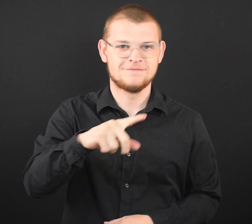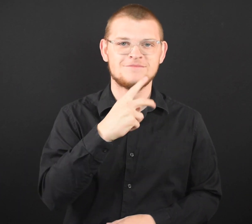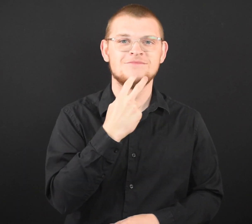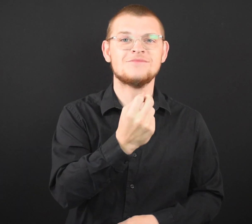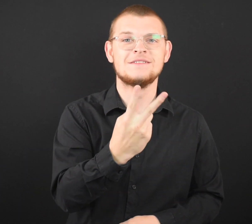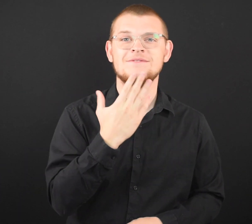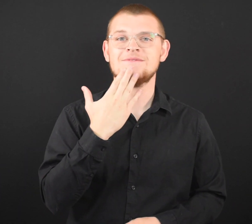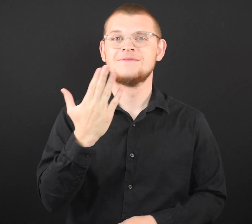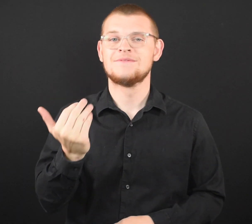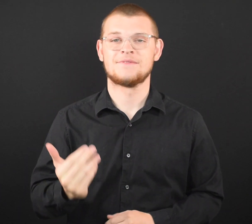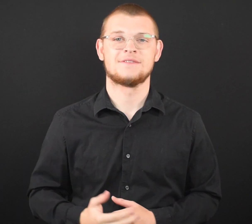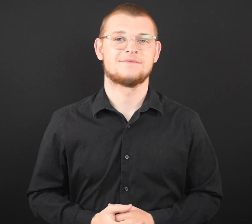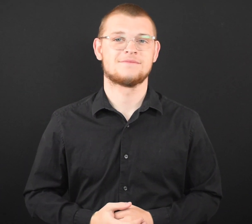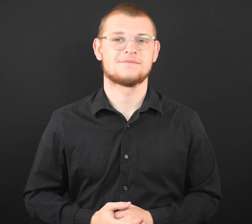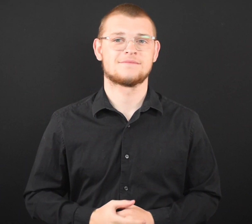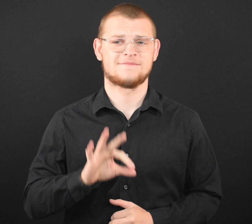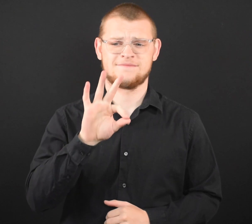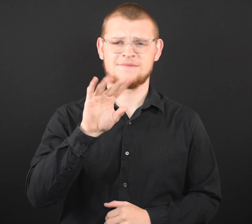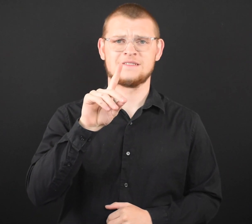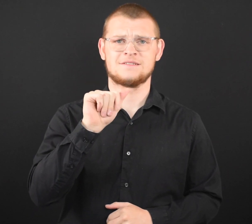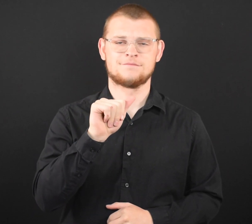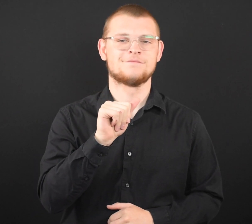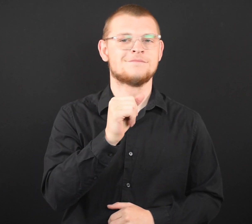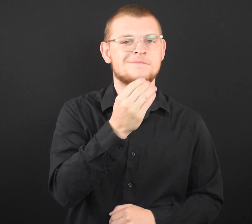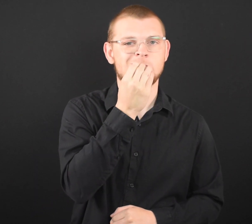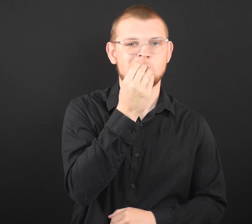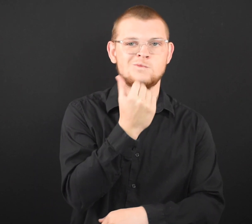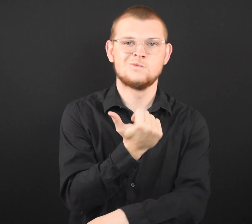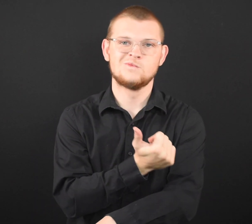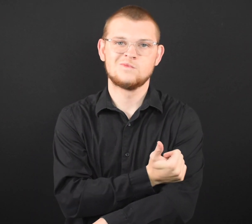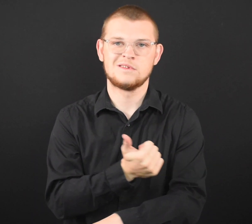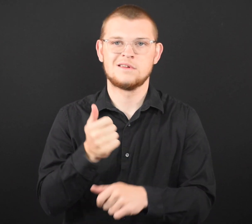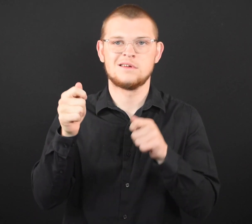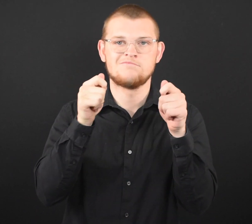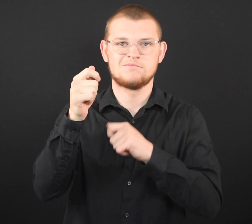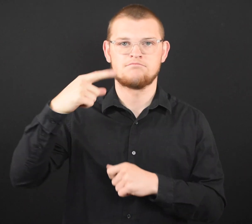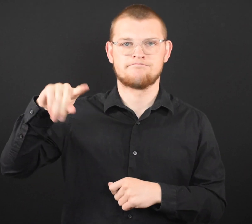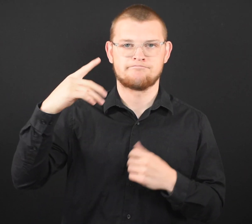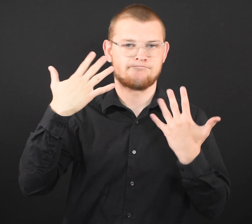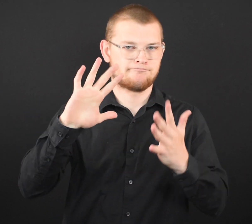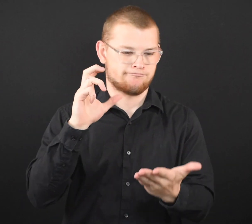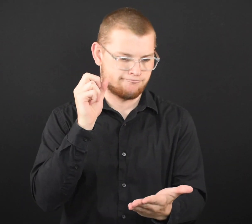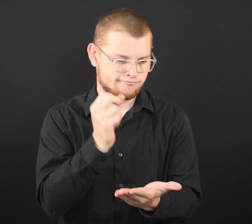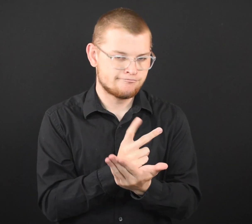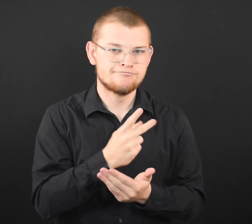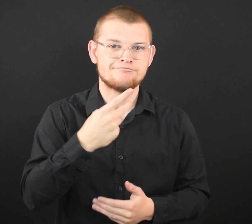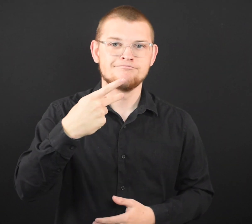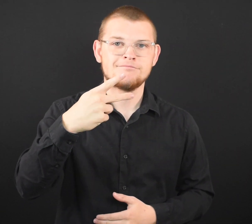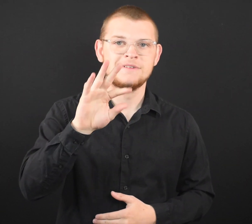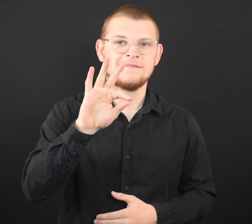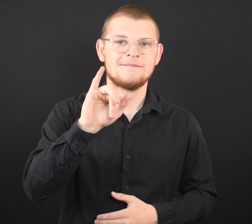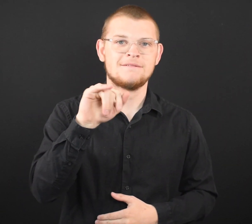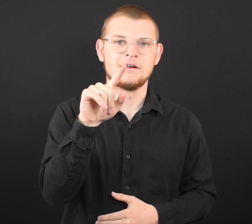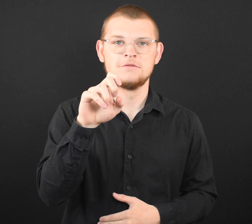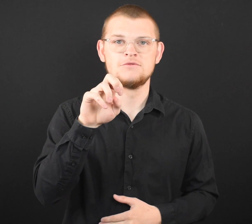FDA Authorizes Pfizer Vaccine for 12-15 Year Old’s ● The Food and Drug Administration (FDA) has